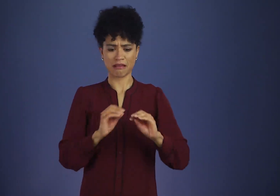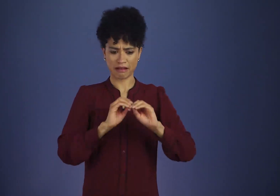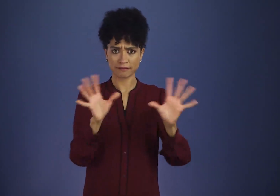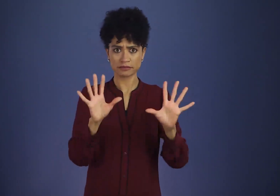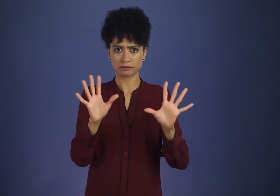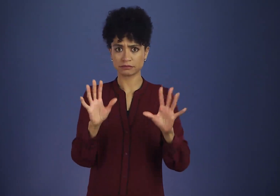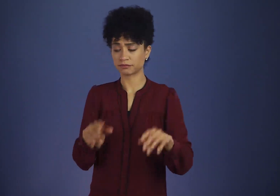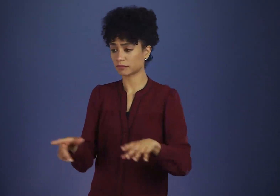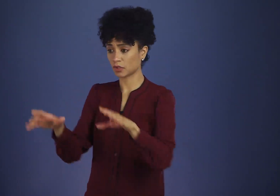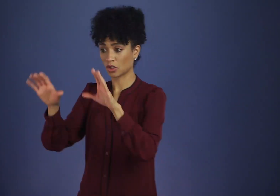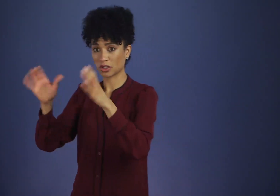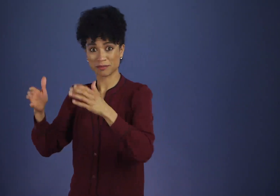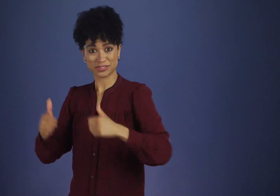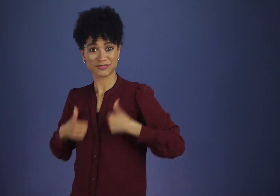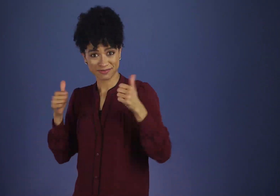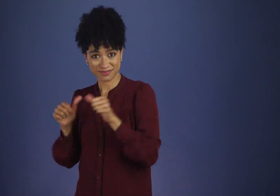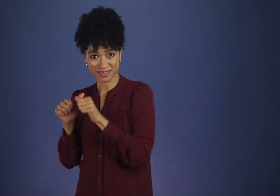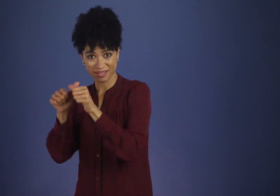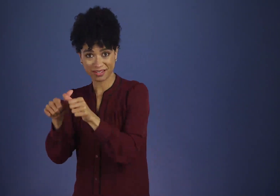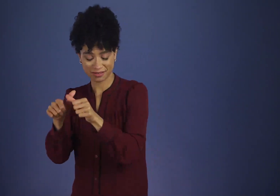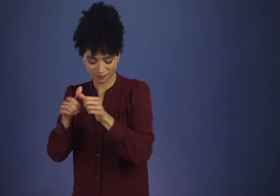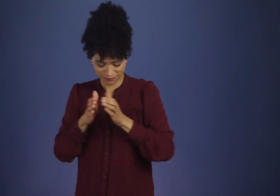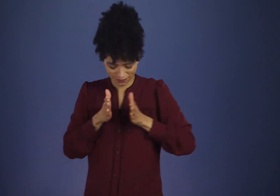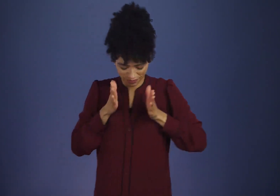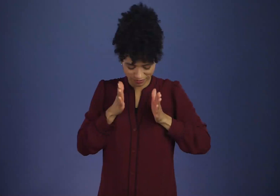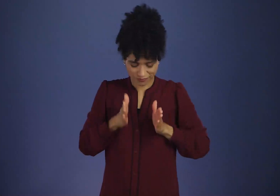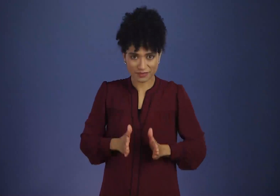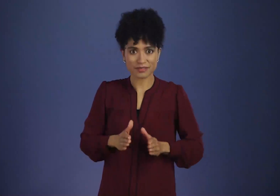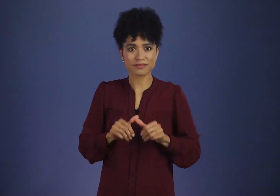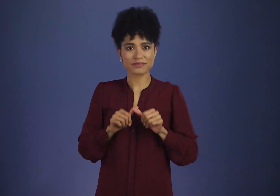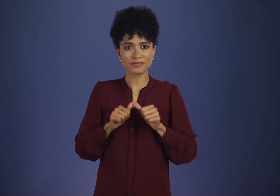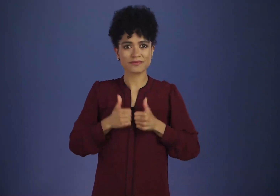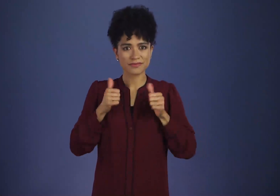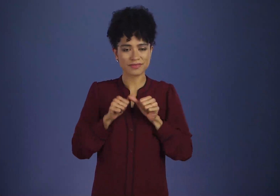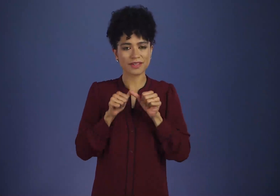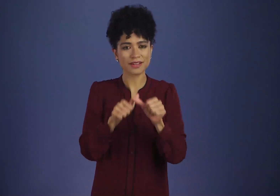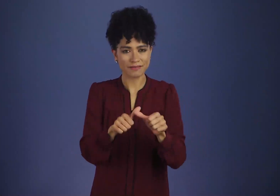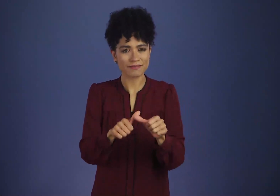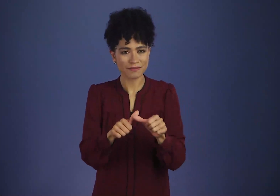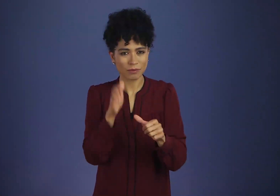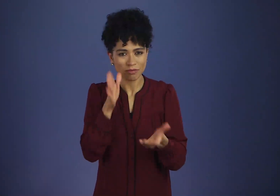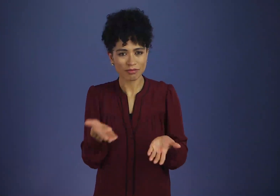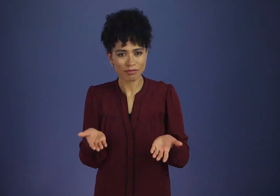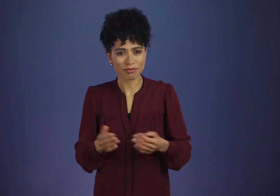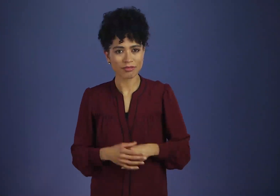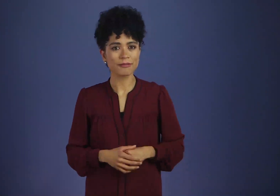It becomes plain that the group must survive or the individual will not.